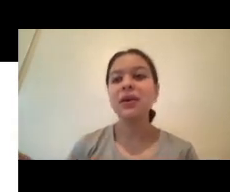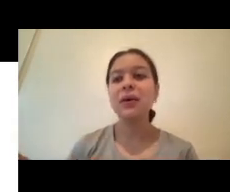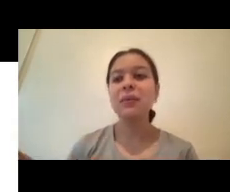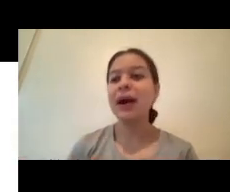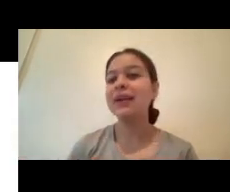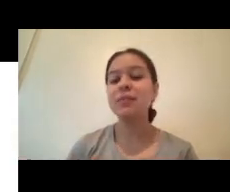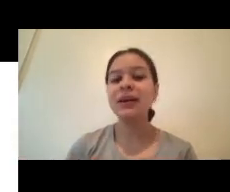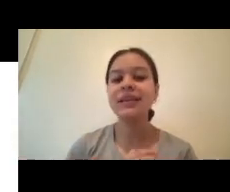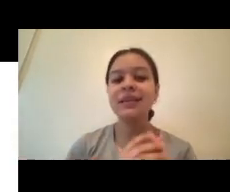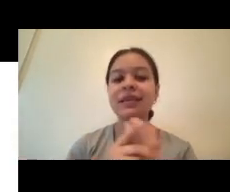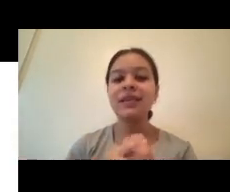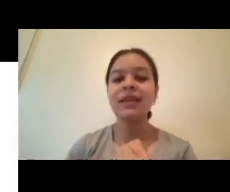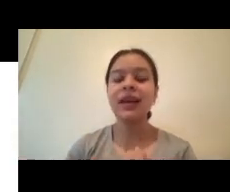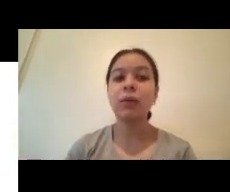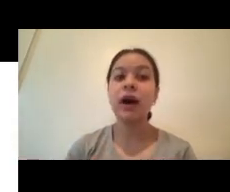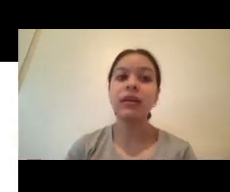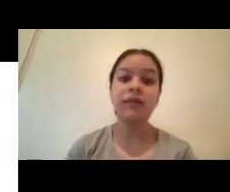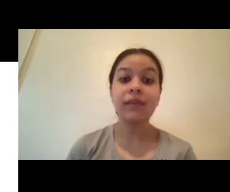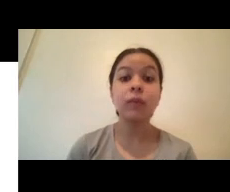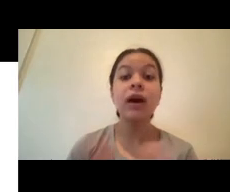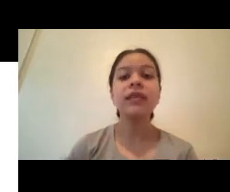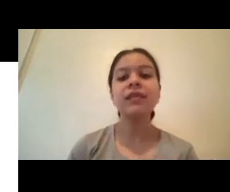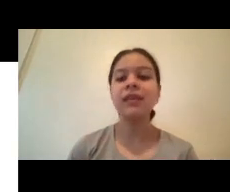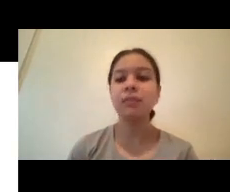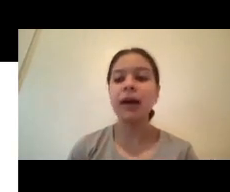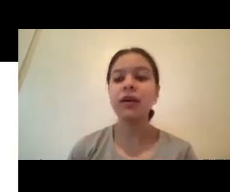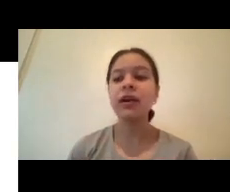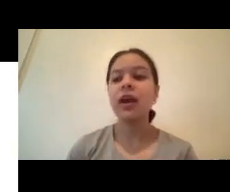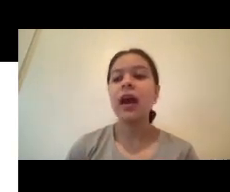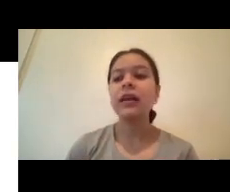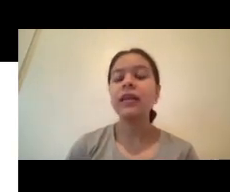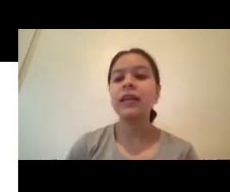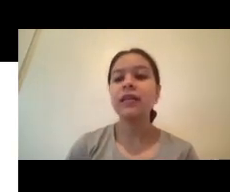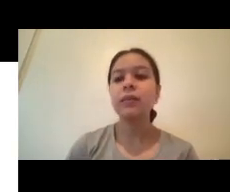you know, my experiences and like why these, why these things matter? And I think that's